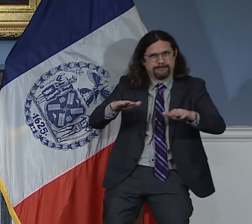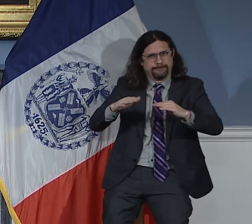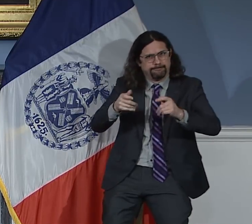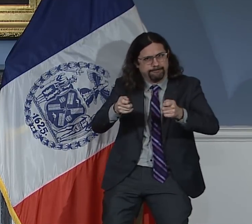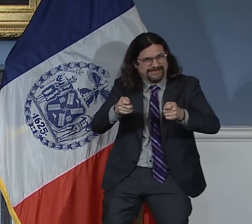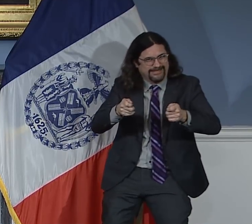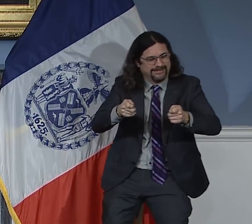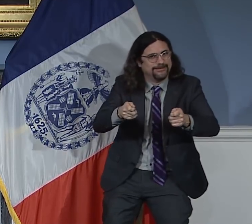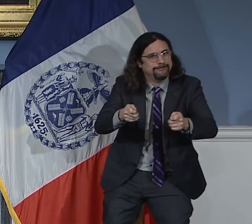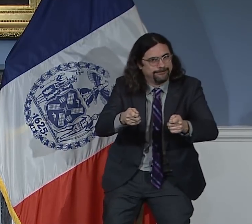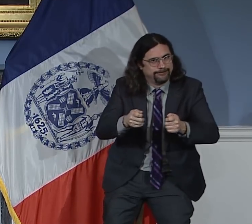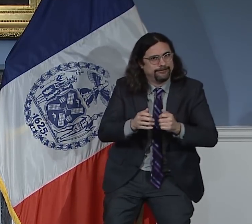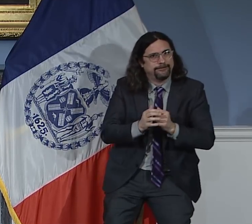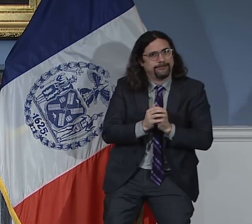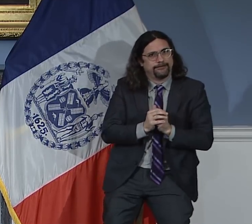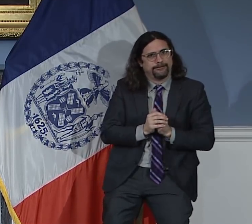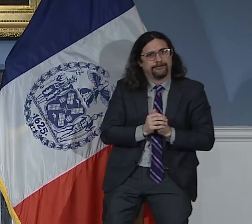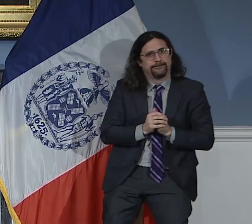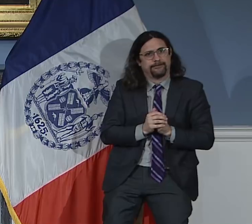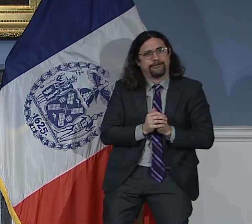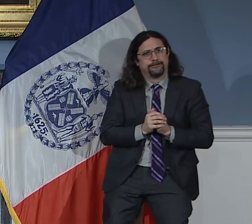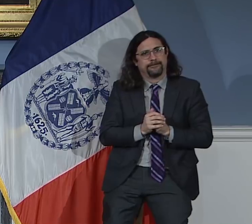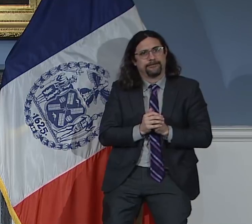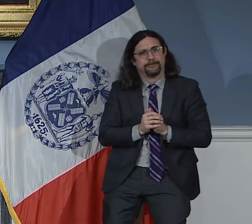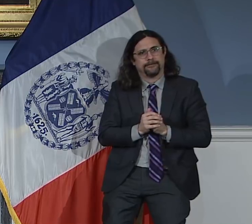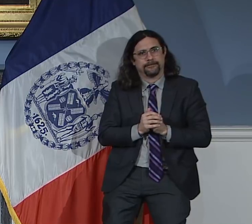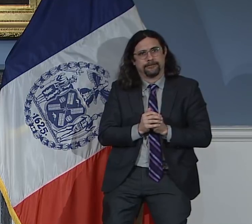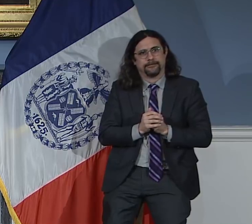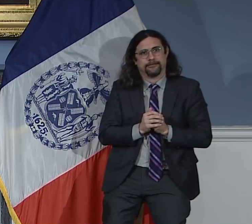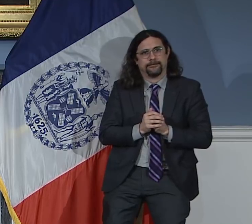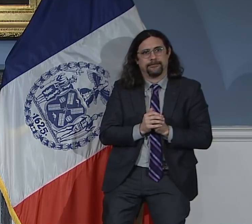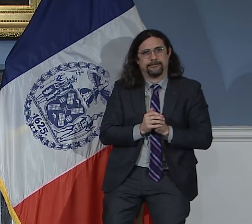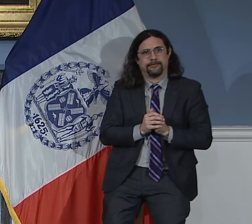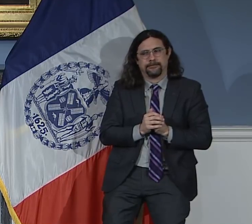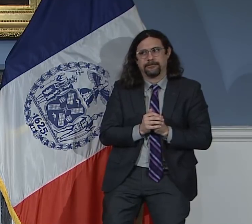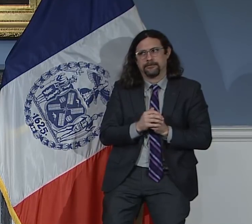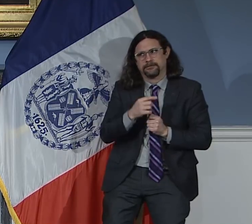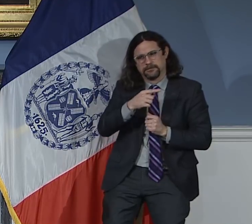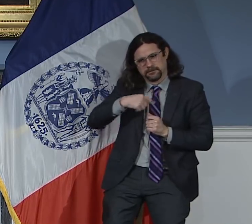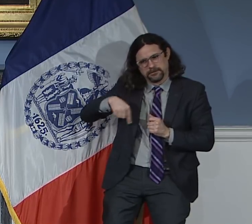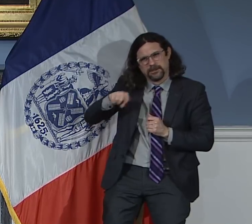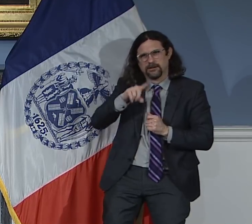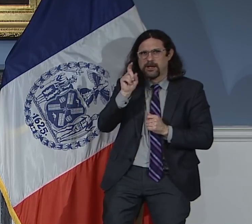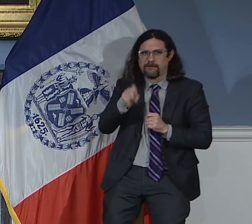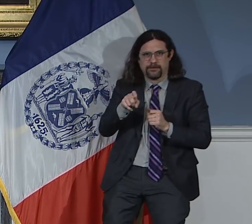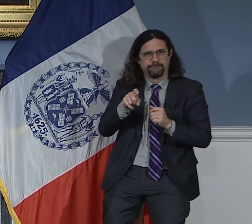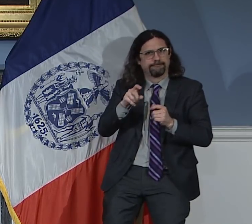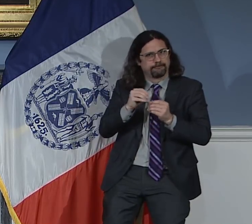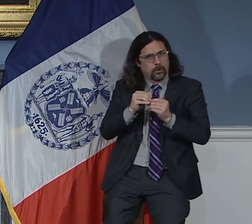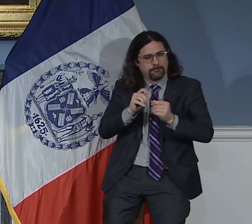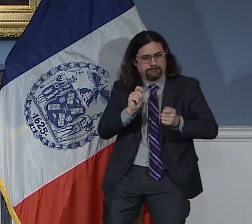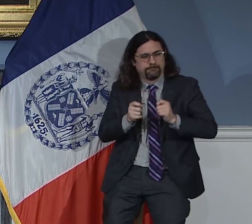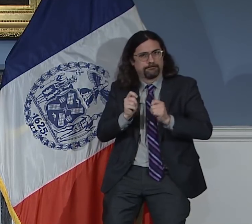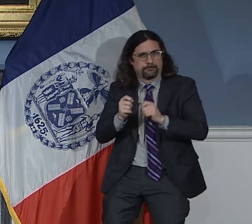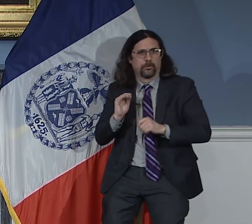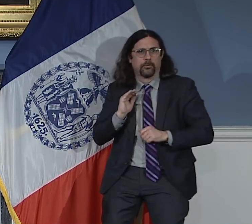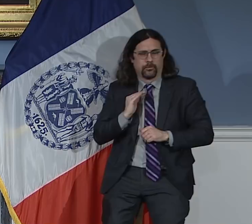HONEST ABOUT THAT. WE'VGE OTO T AKME MOR ECHNGAES IN THE WAY WE LIVE. WE'E VG OTTO DO THINGS WE WOULDN'T NORMALLY DO.